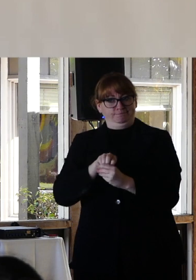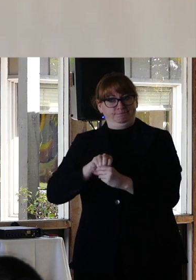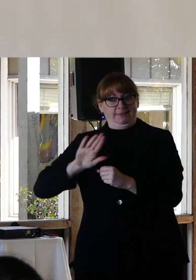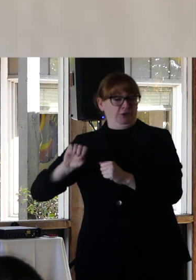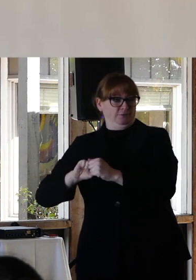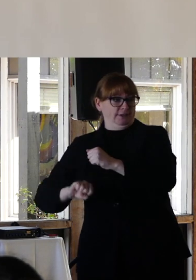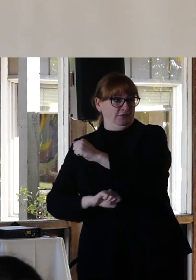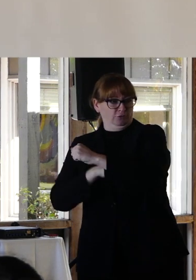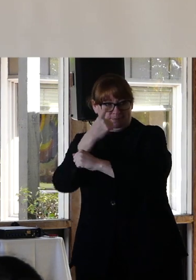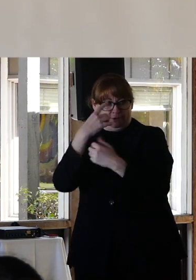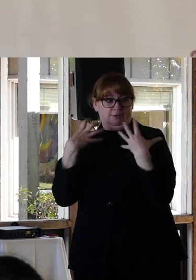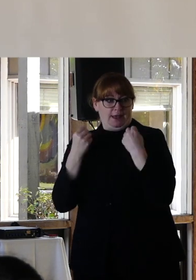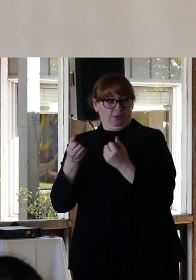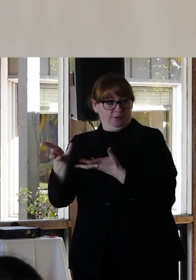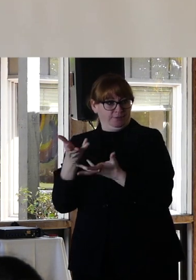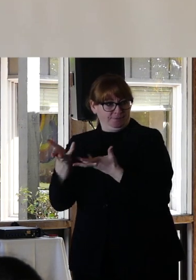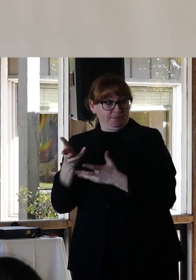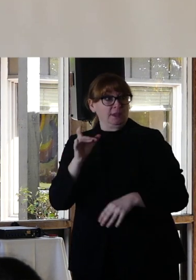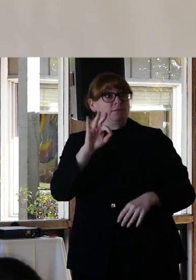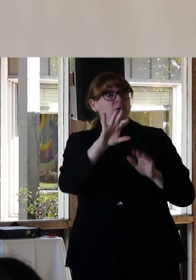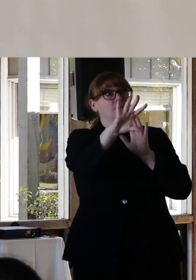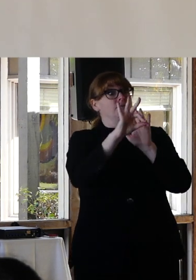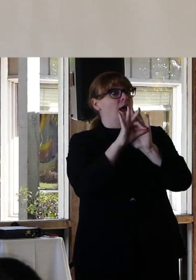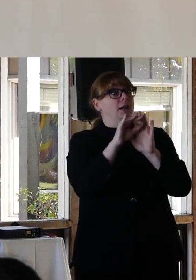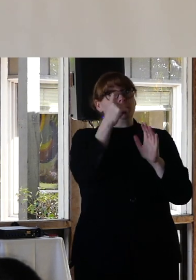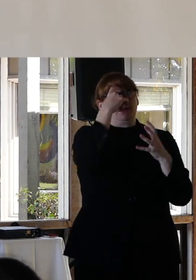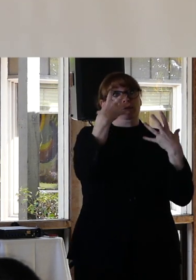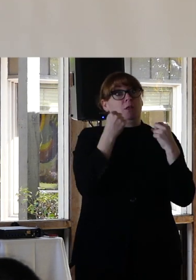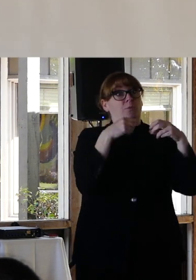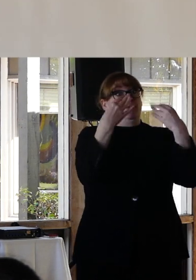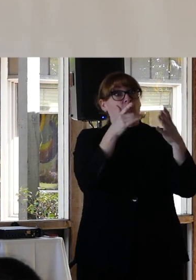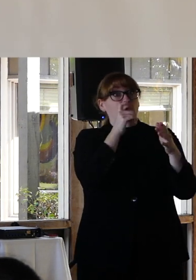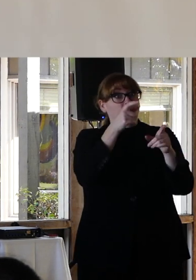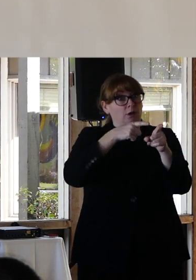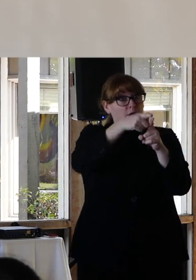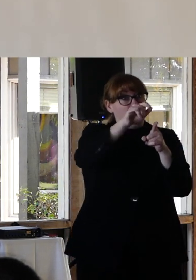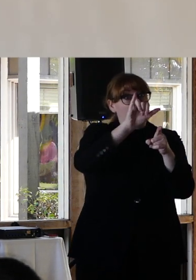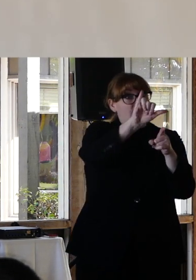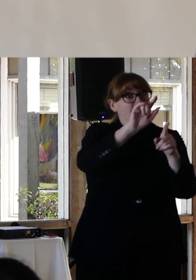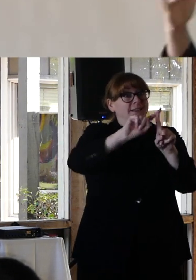specializes in these minority populations can be a challenge. Even before